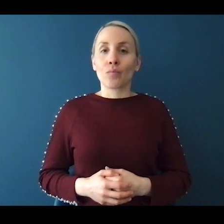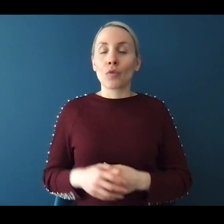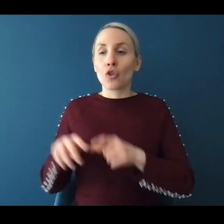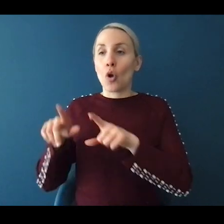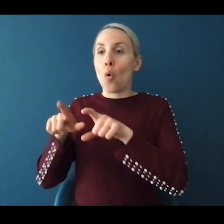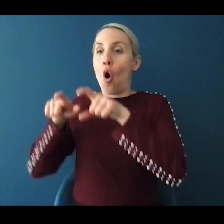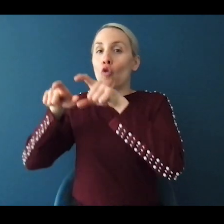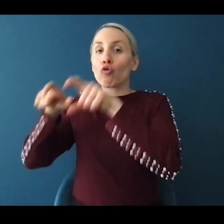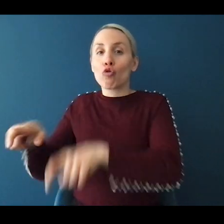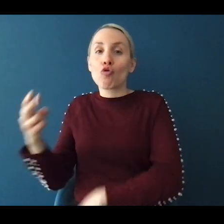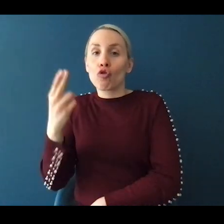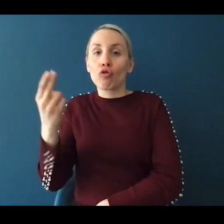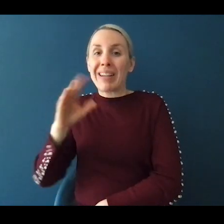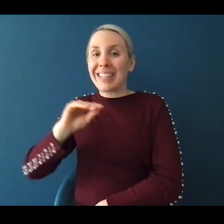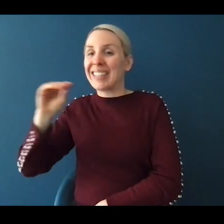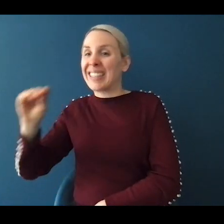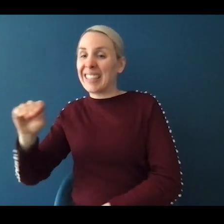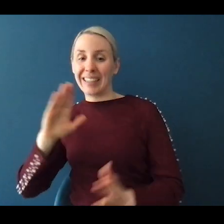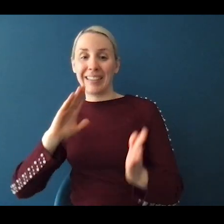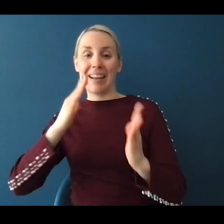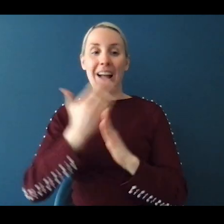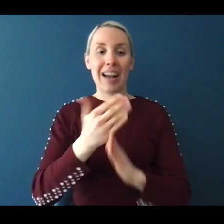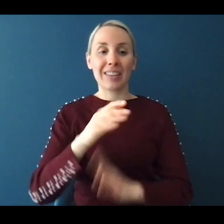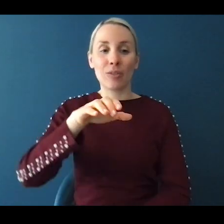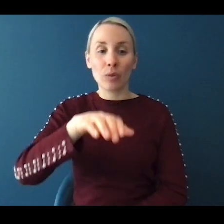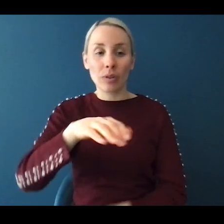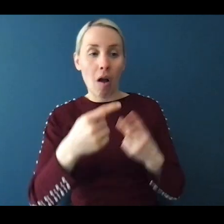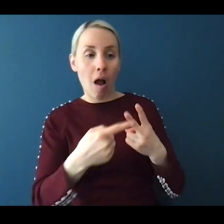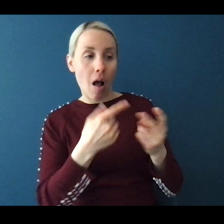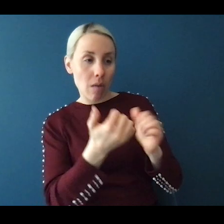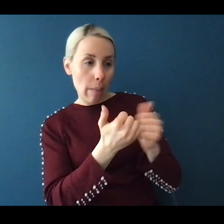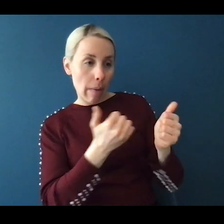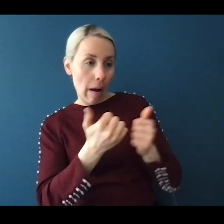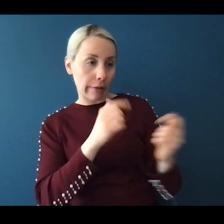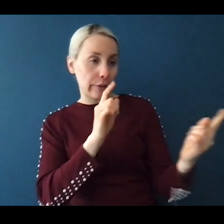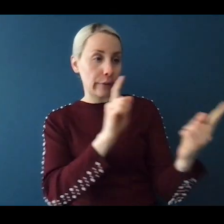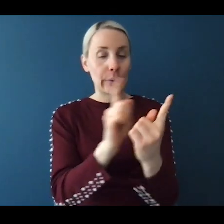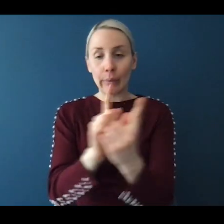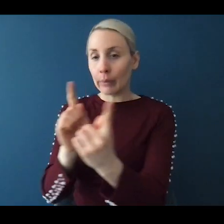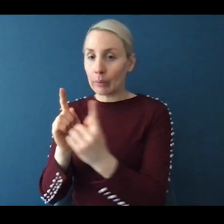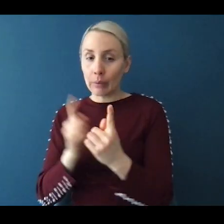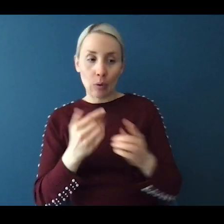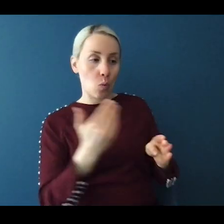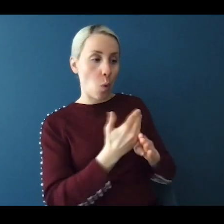access to sites and working with groups of people etc would you recommend putting in